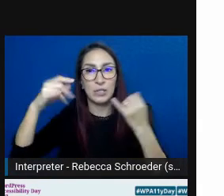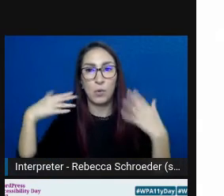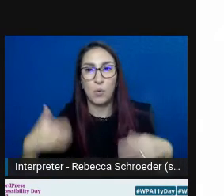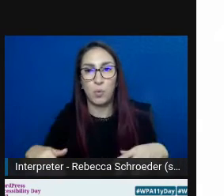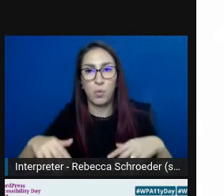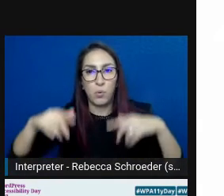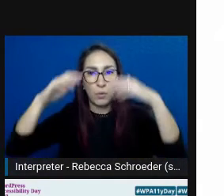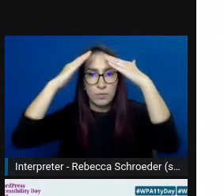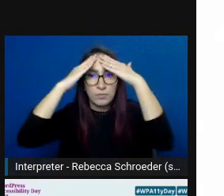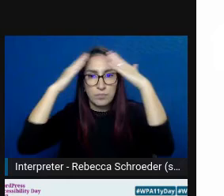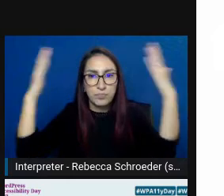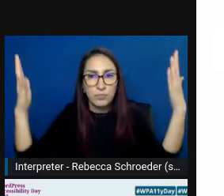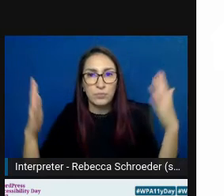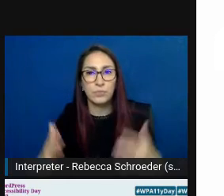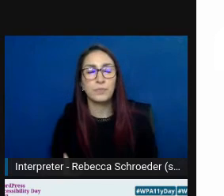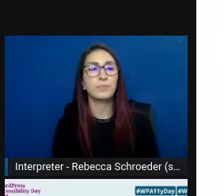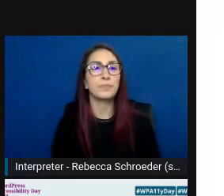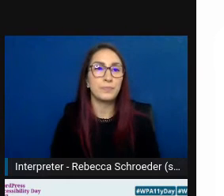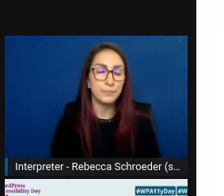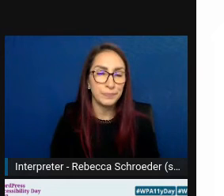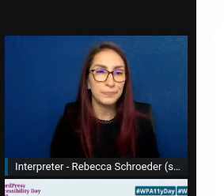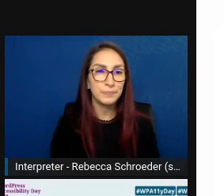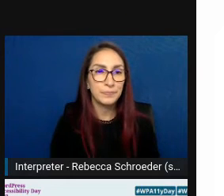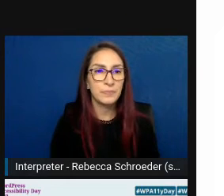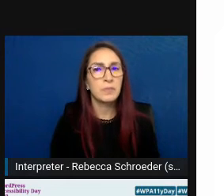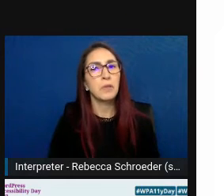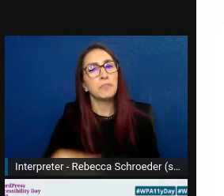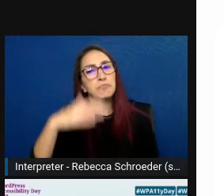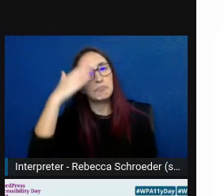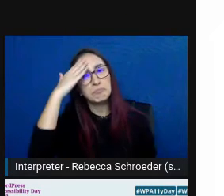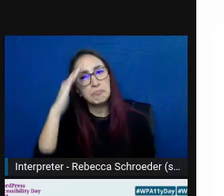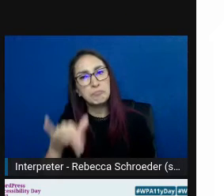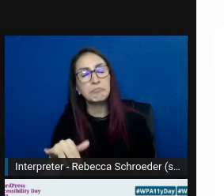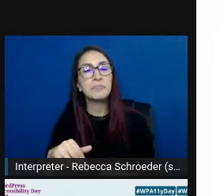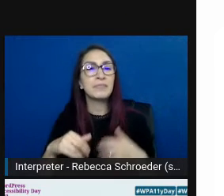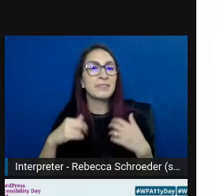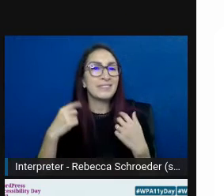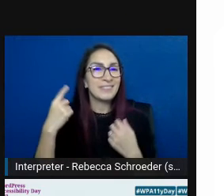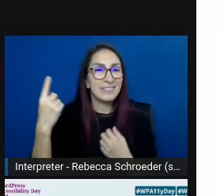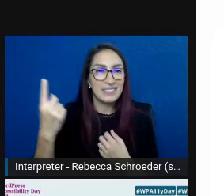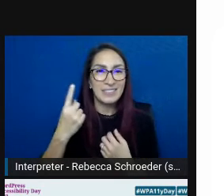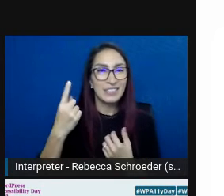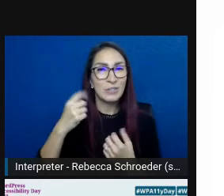Let's face it, we had too much work to just make the front end accessible. Forget the backend.